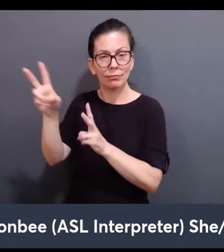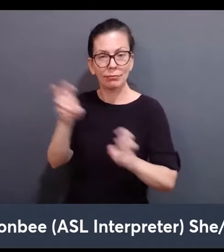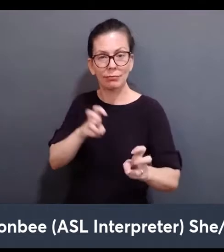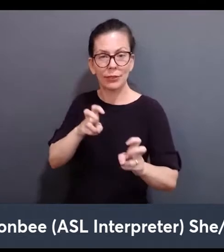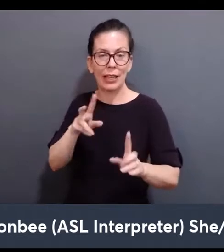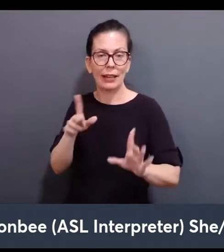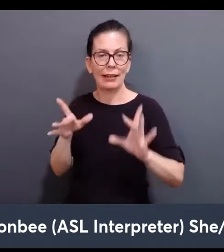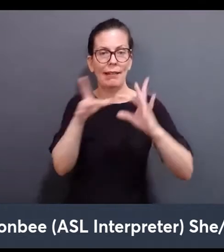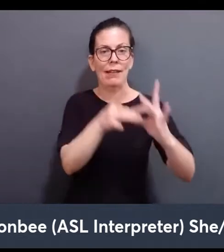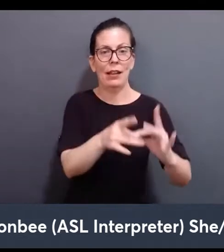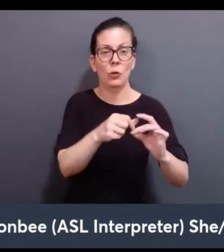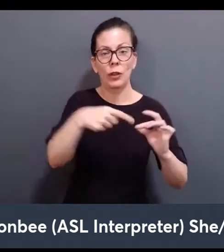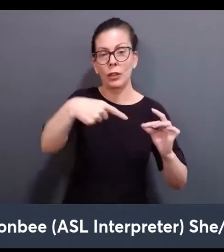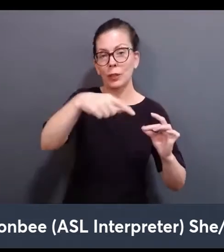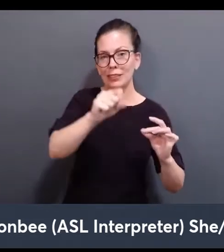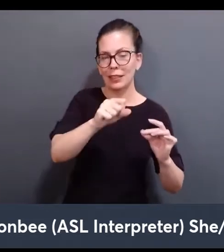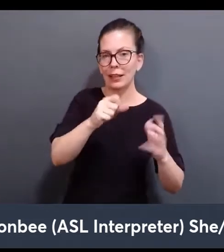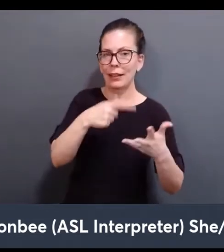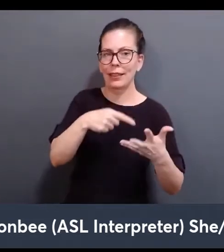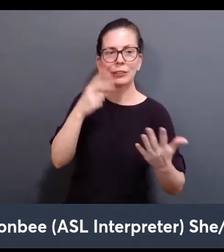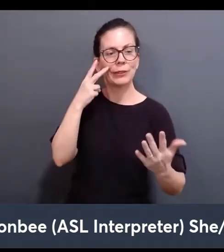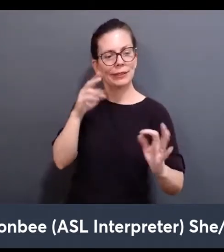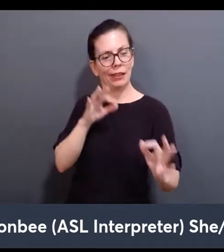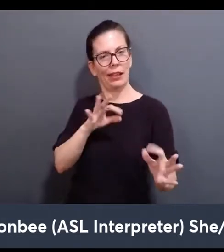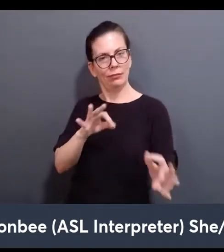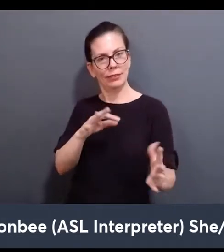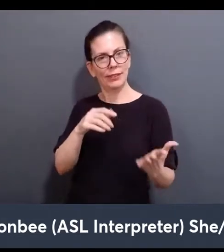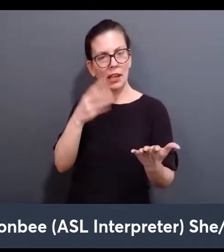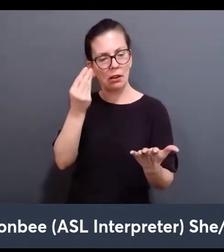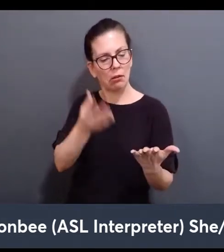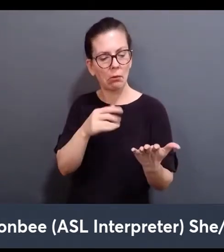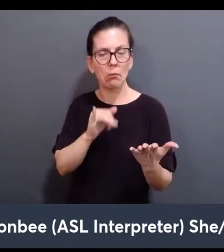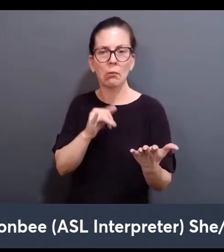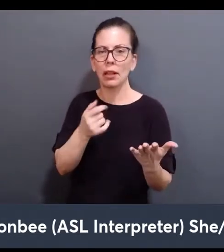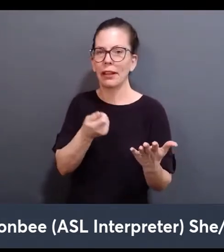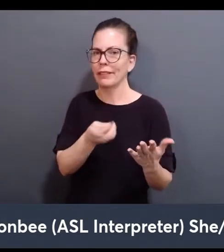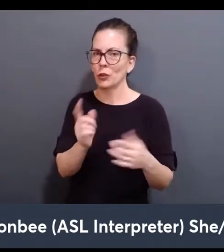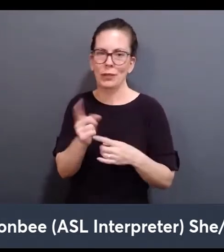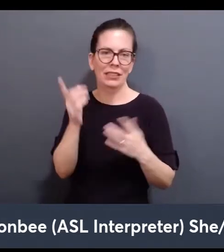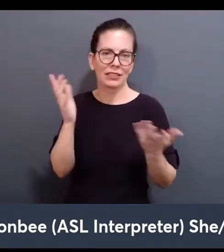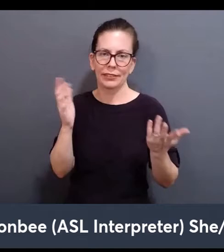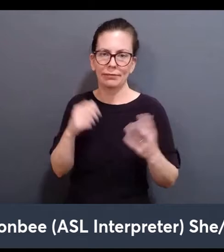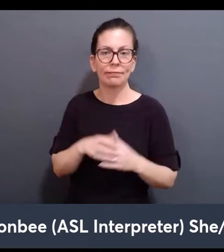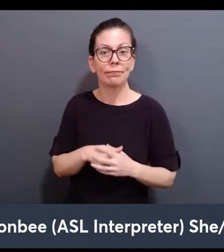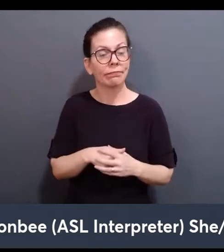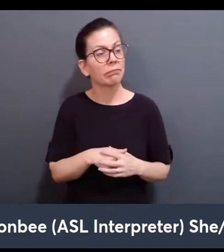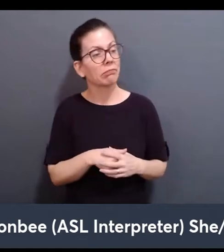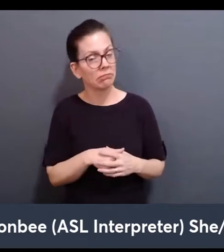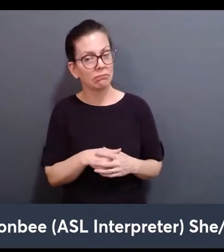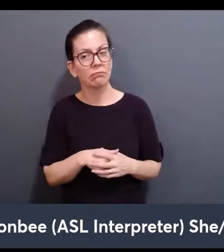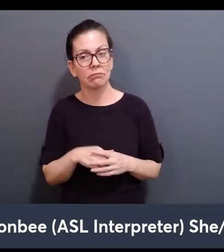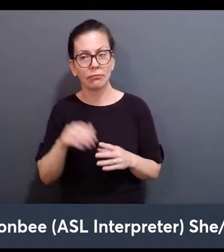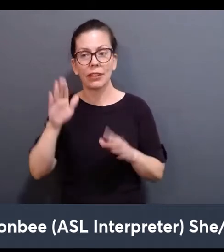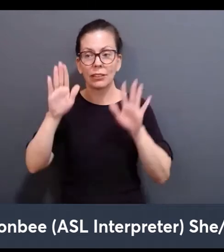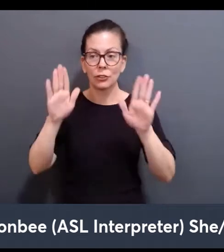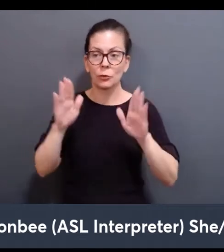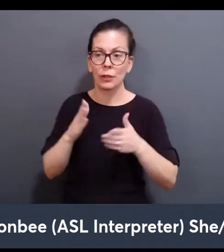and start getting insights within a few minutes also. Yeah, so that's a great piece right there too, Steve,